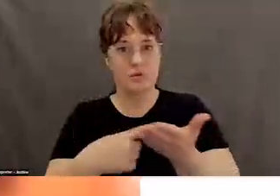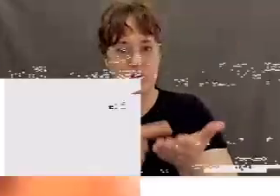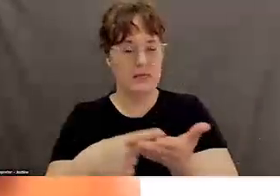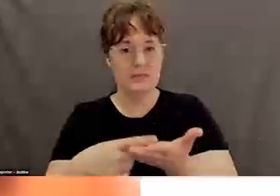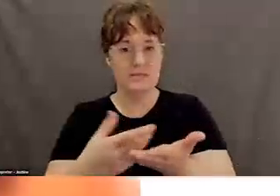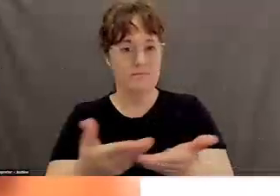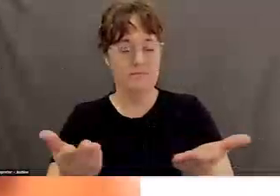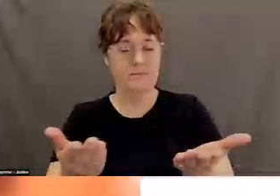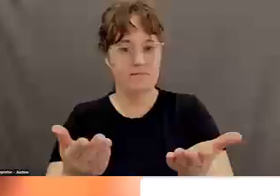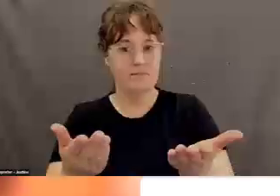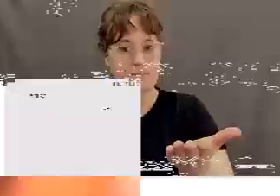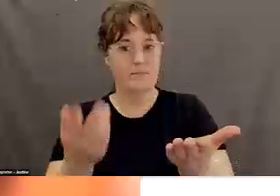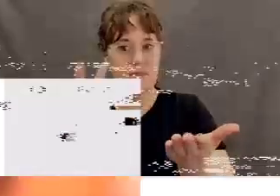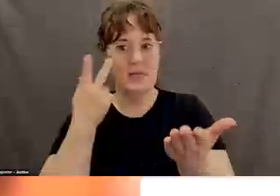Boardroom: See nothing?